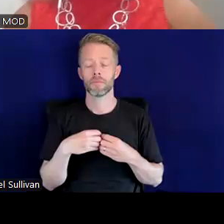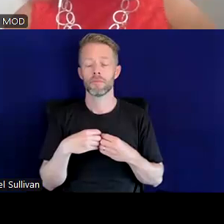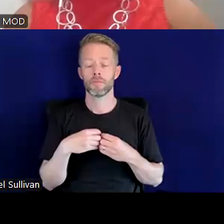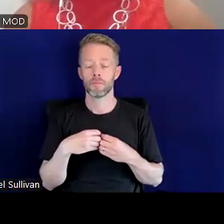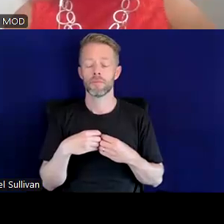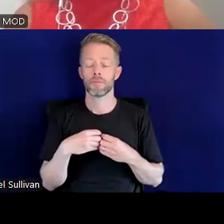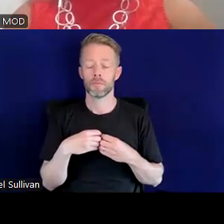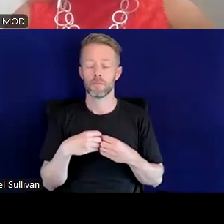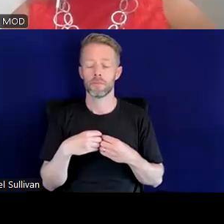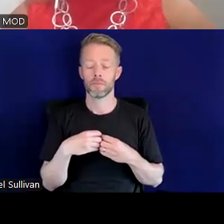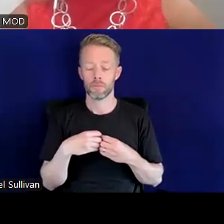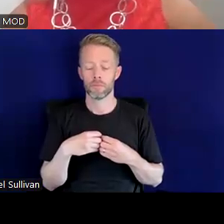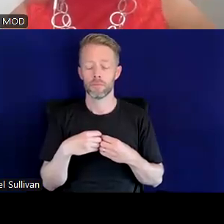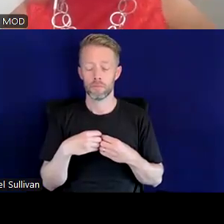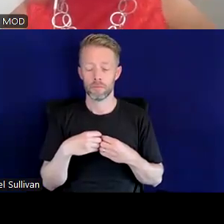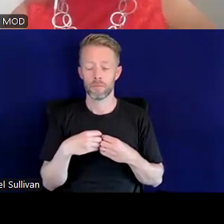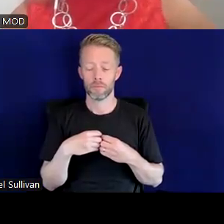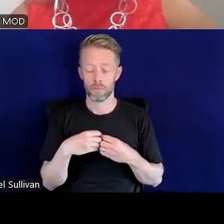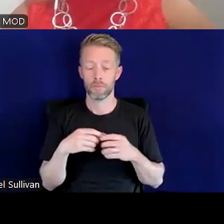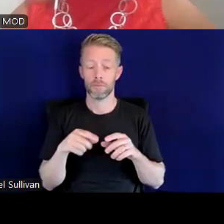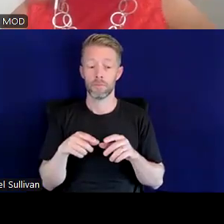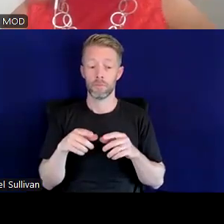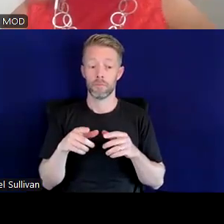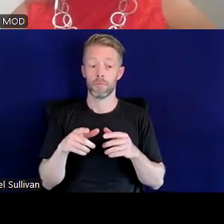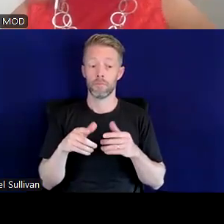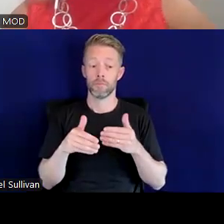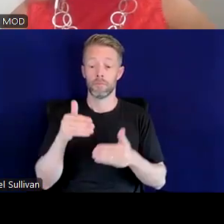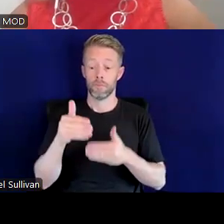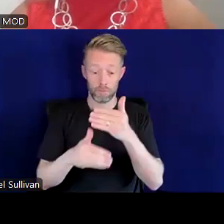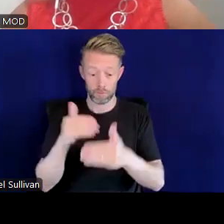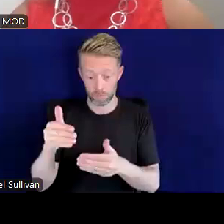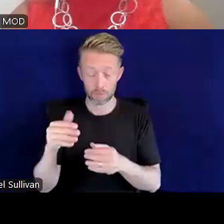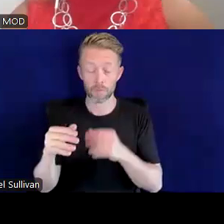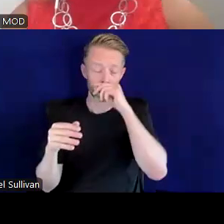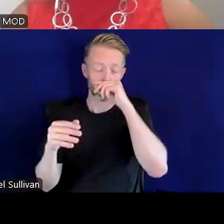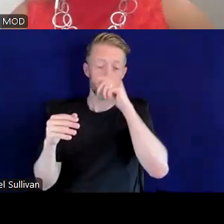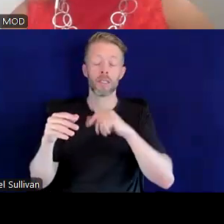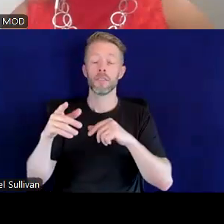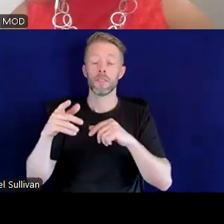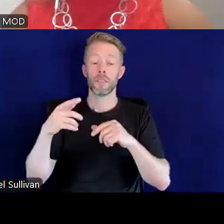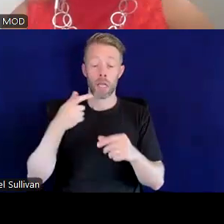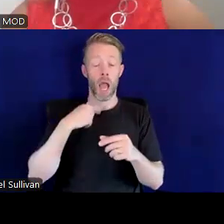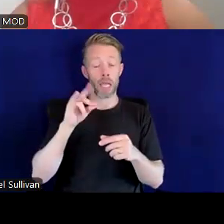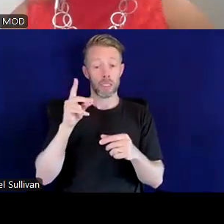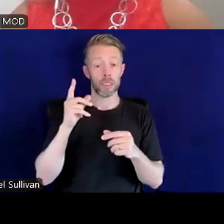, I think I had the experience of one going back to school with the support of the Massachusetts